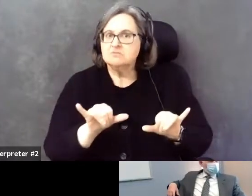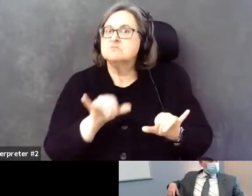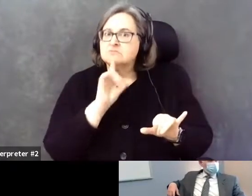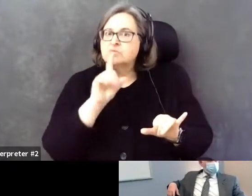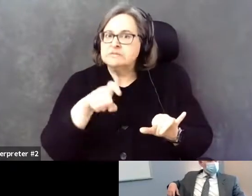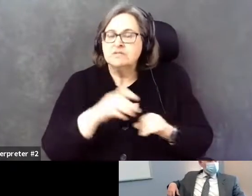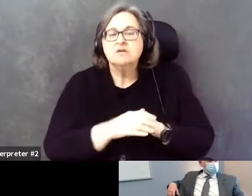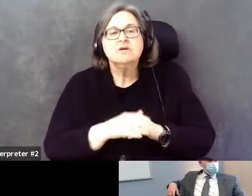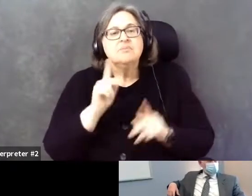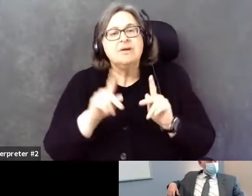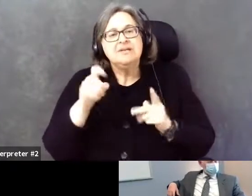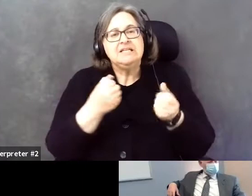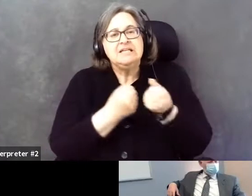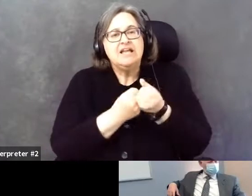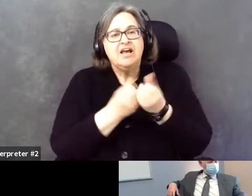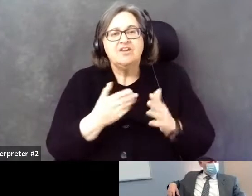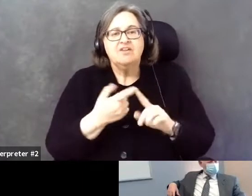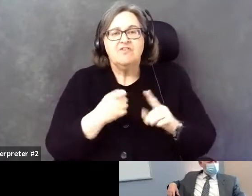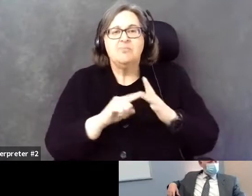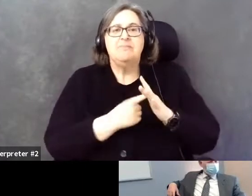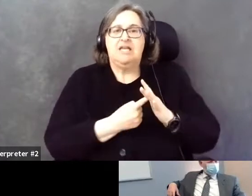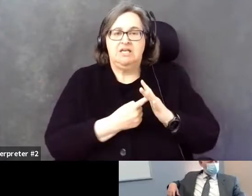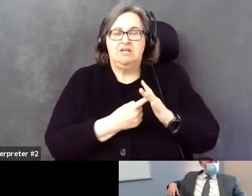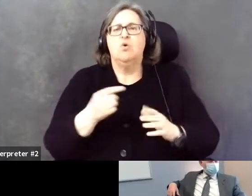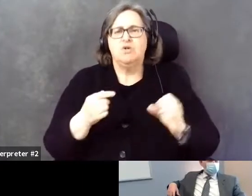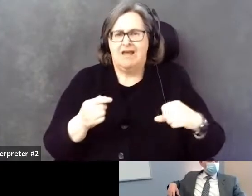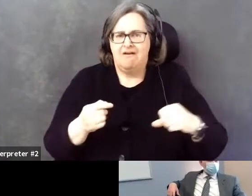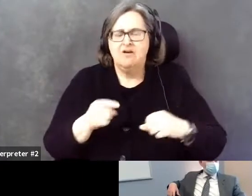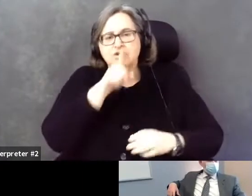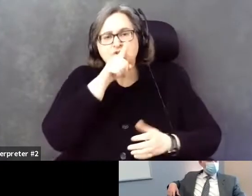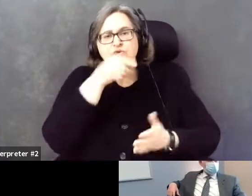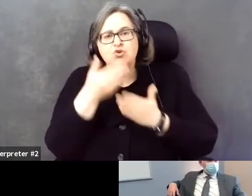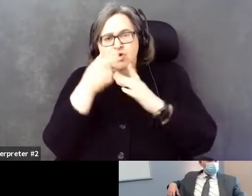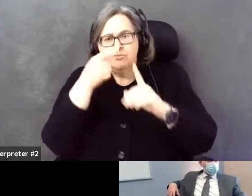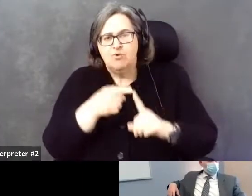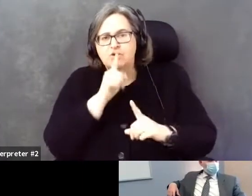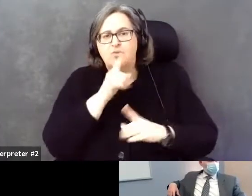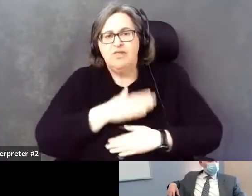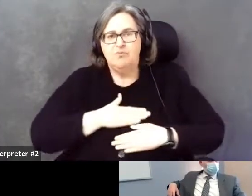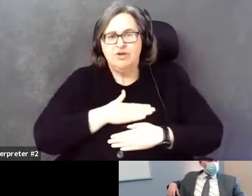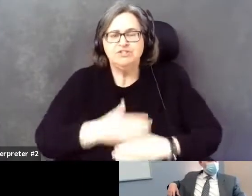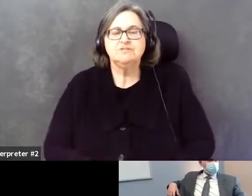advocates right from the start. All really good points and much appreciated. I think